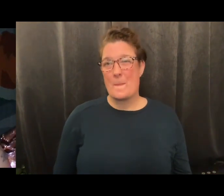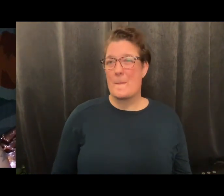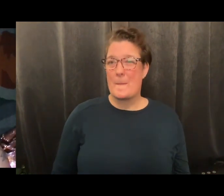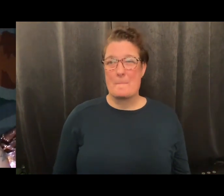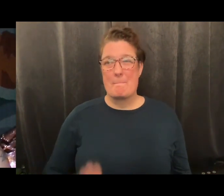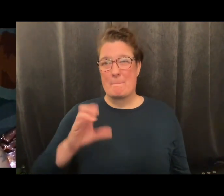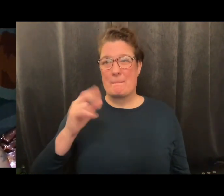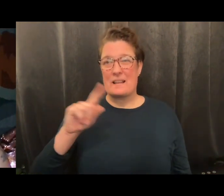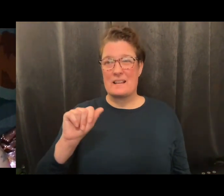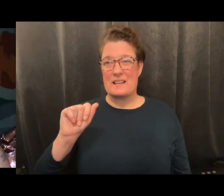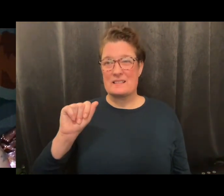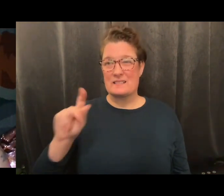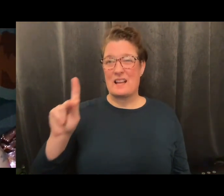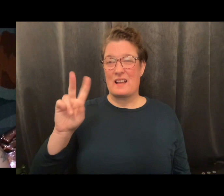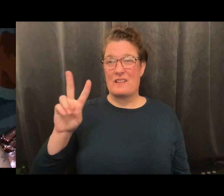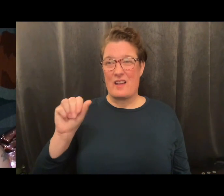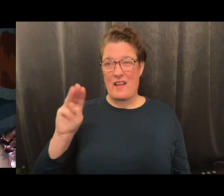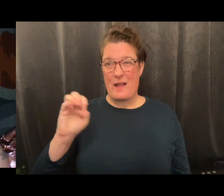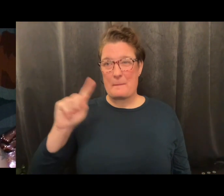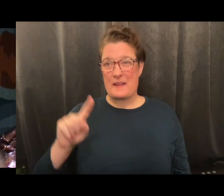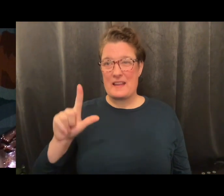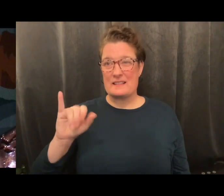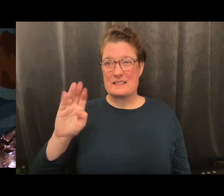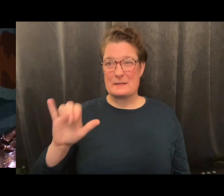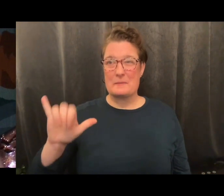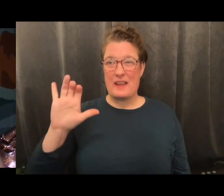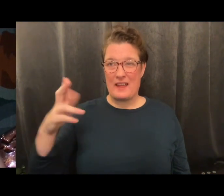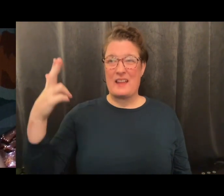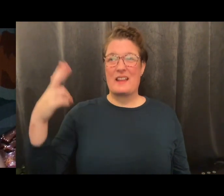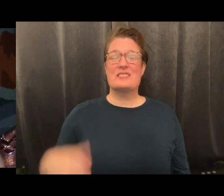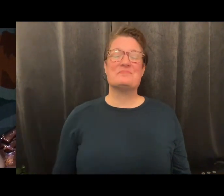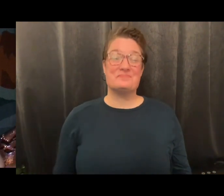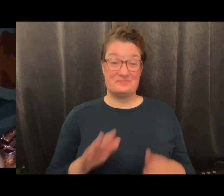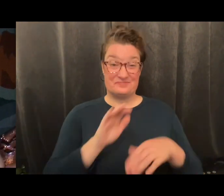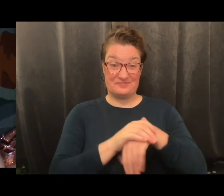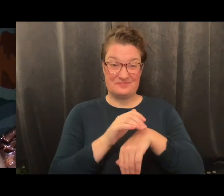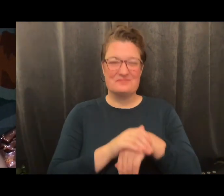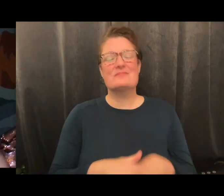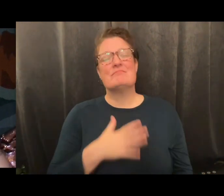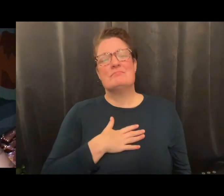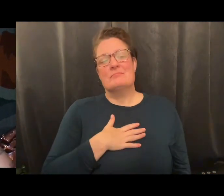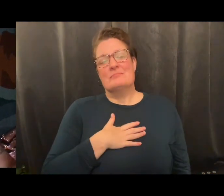shechinah, Chazak v'ametz libeych. Oh how, oh how I trusted